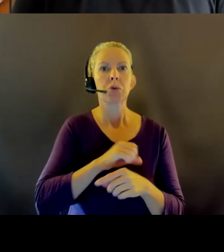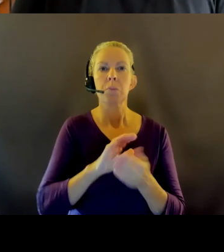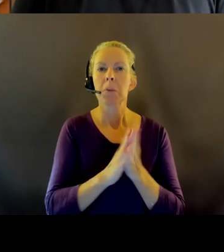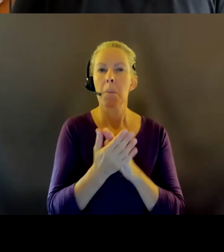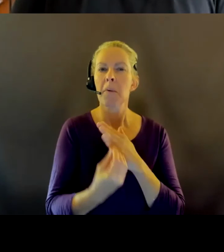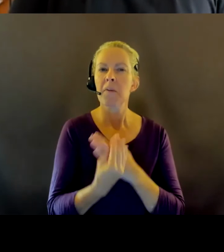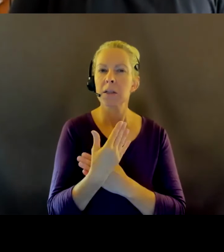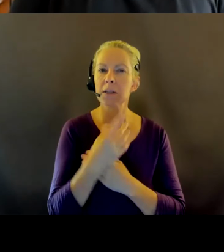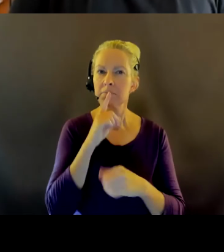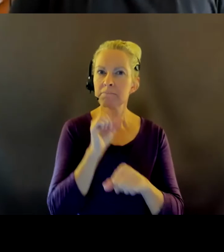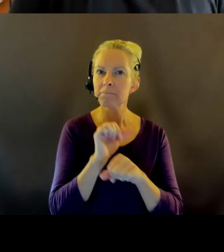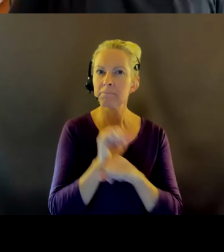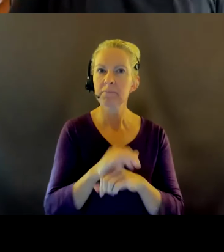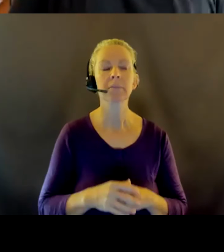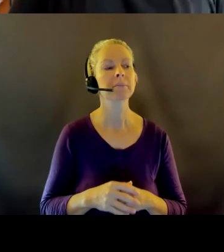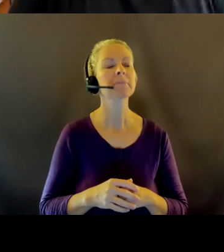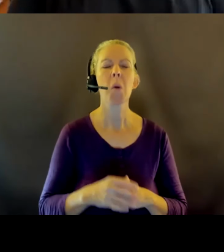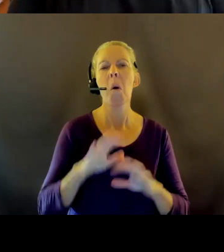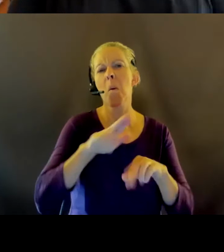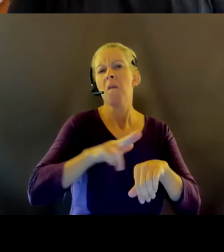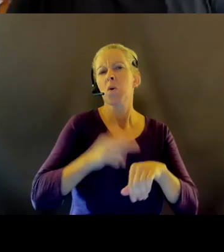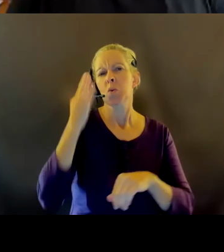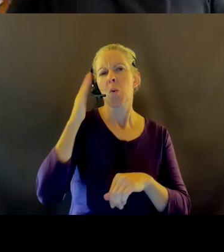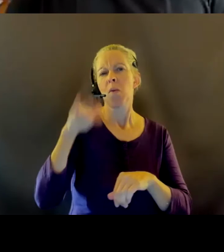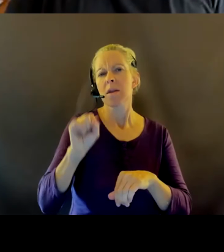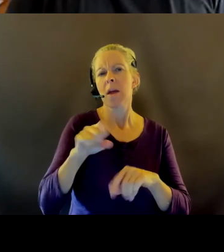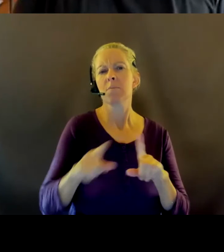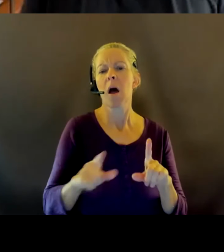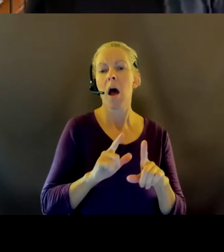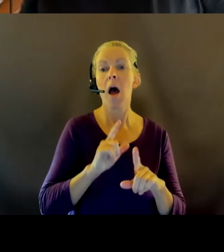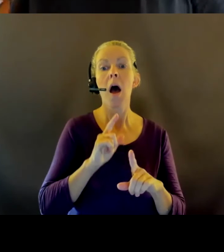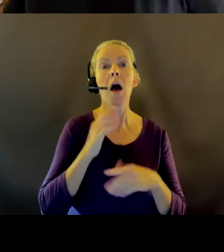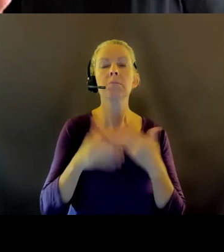There's nothing like actually living it to realize that that is the thing.